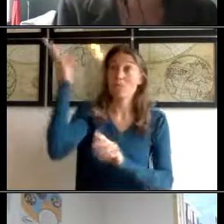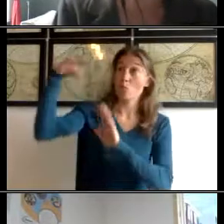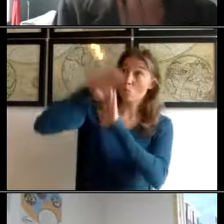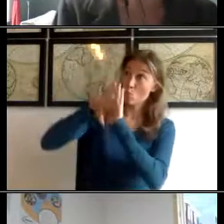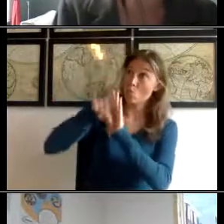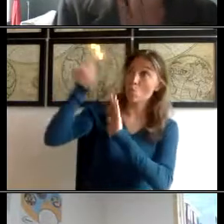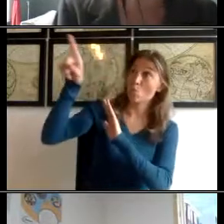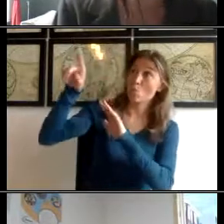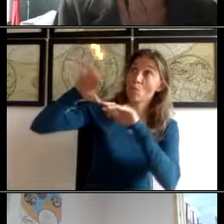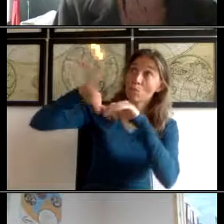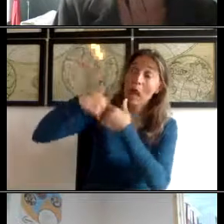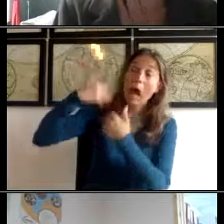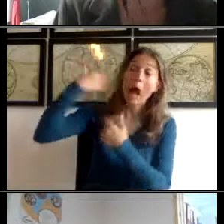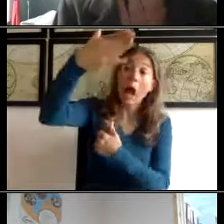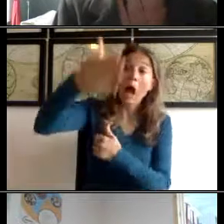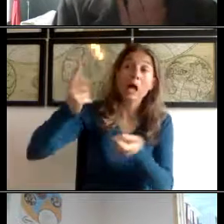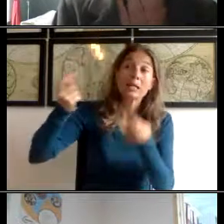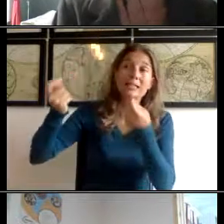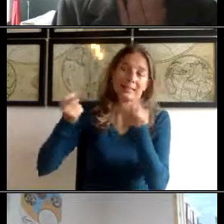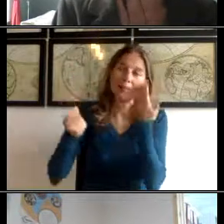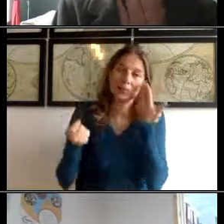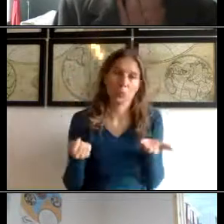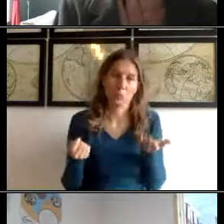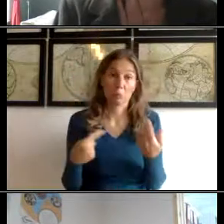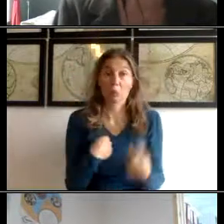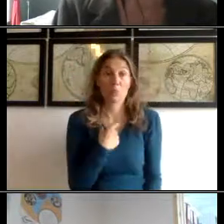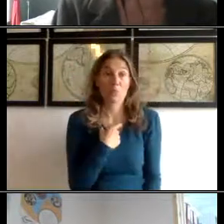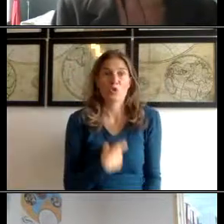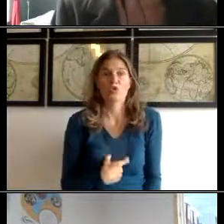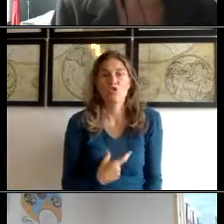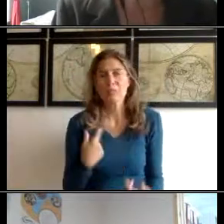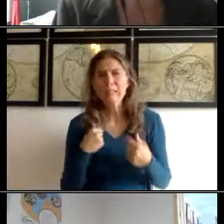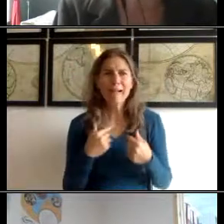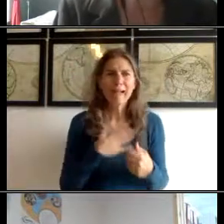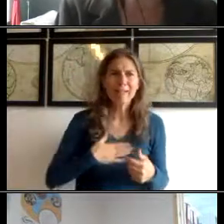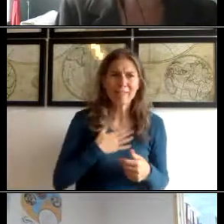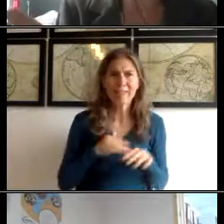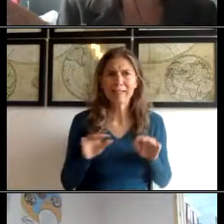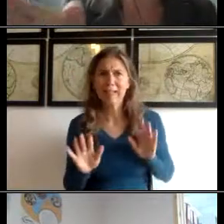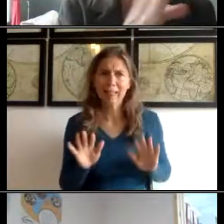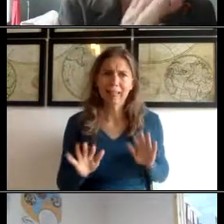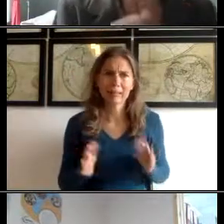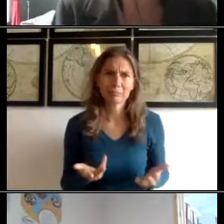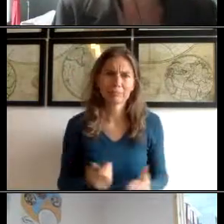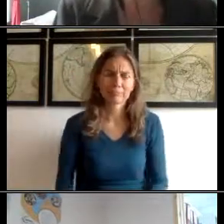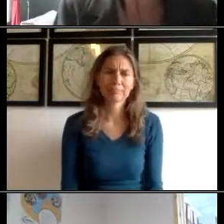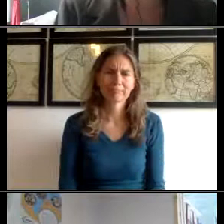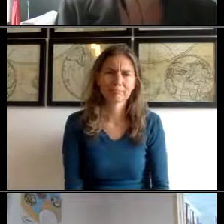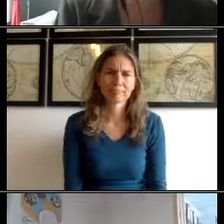to deal with travel restrictions. Thank you very much. Other speakers?